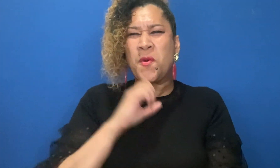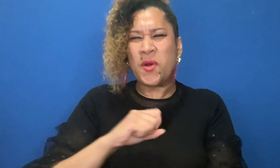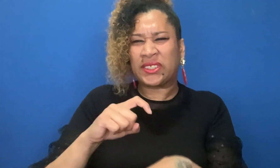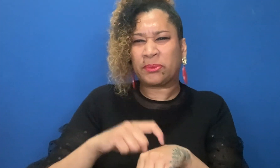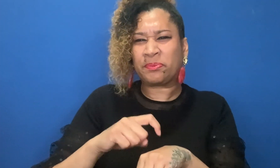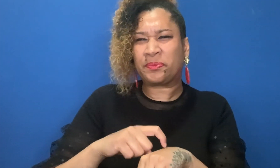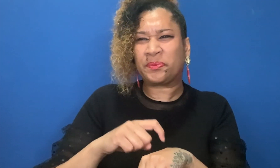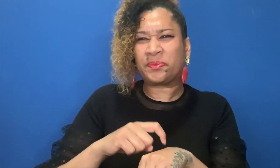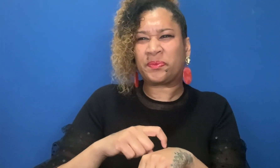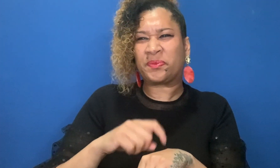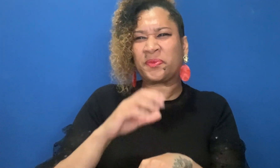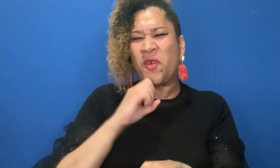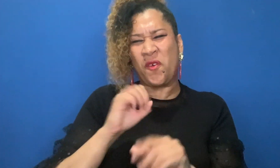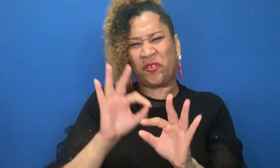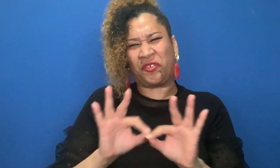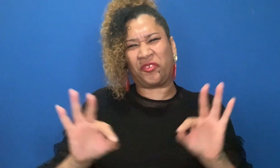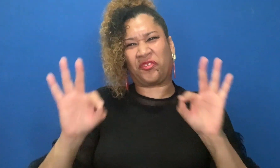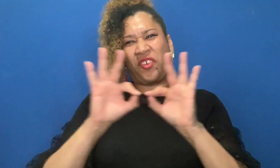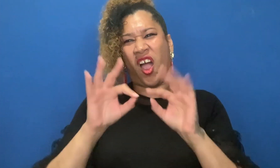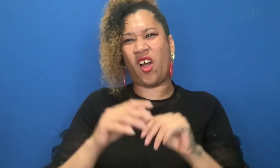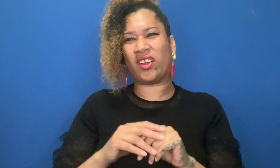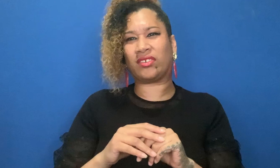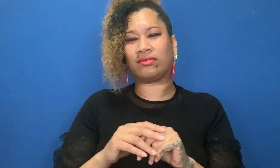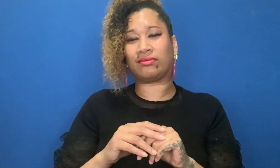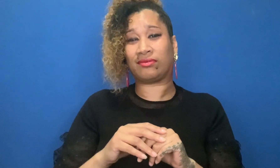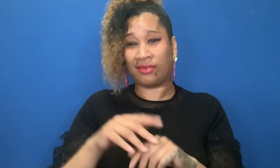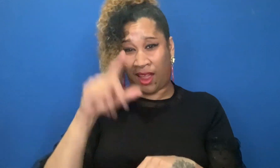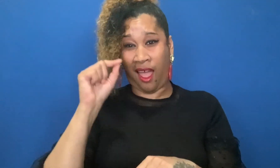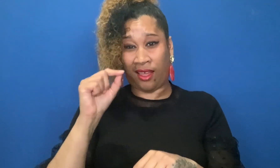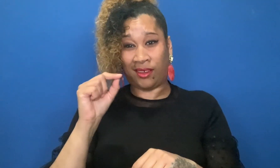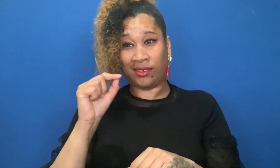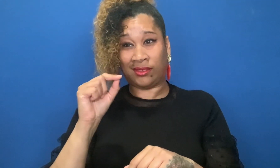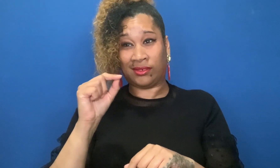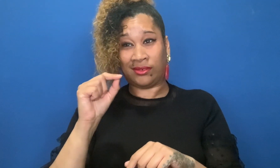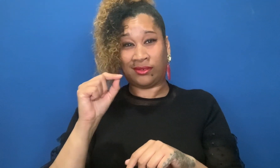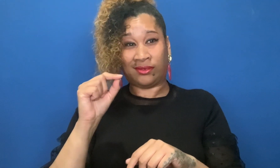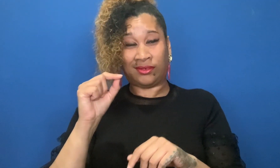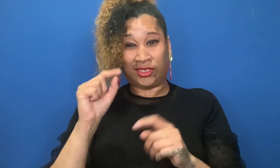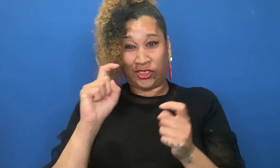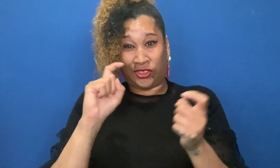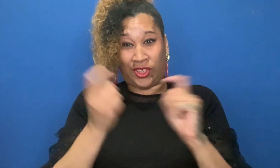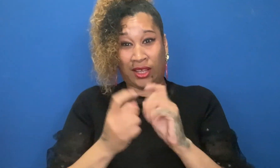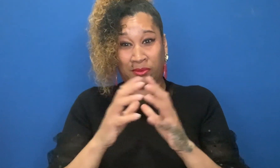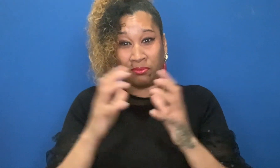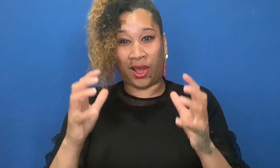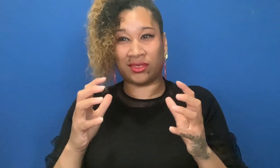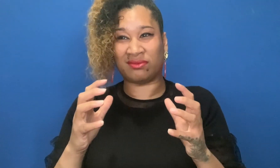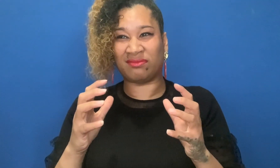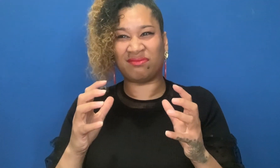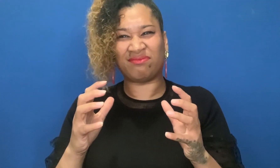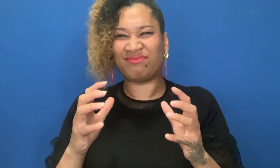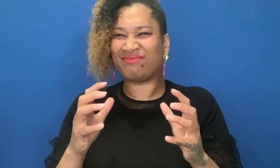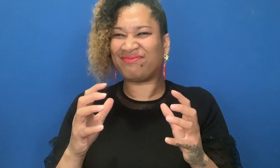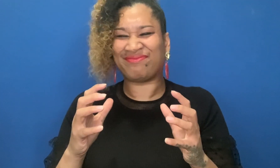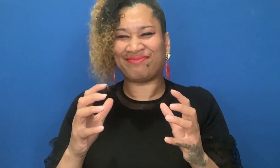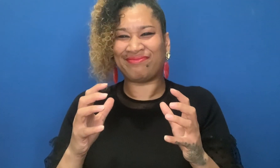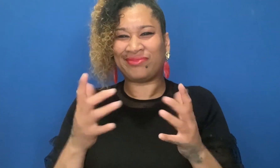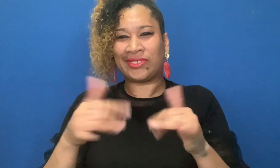old times, old values. Has Gallaudet changed much?